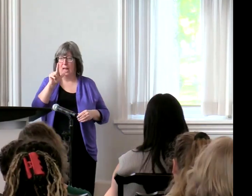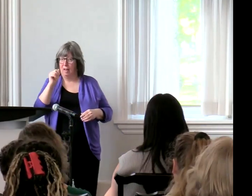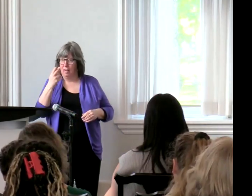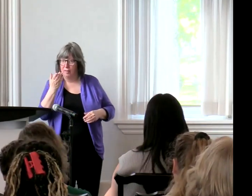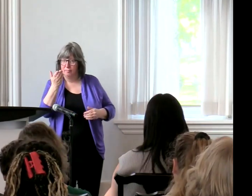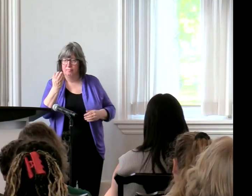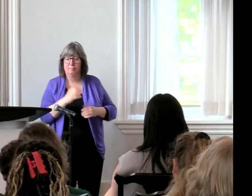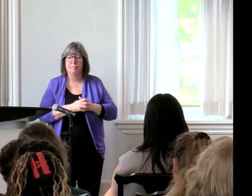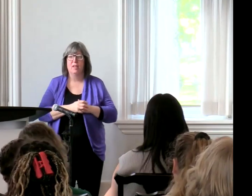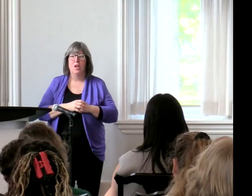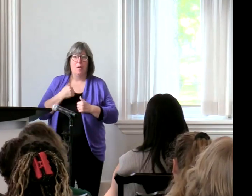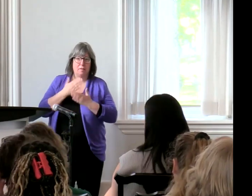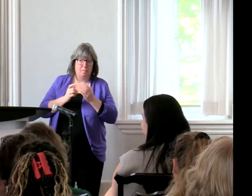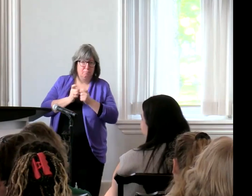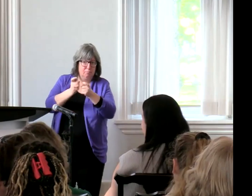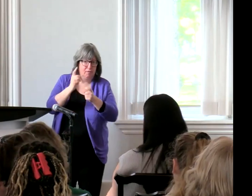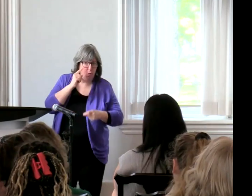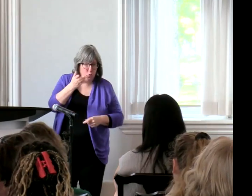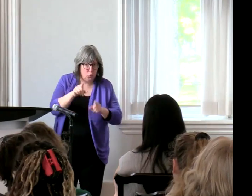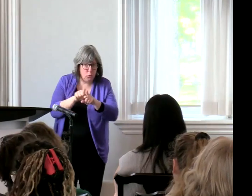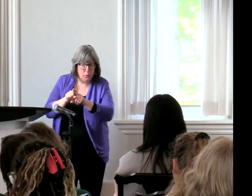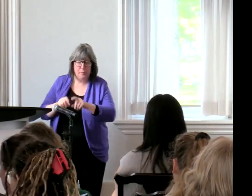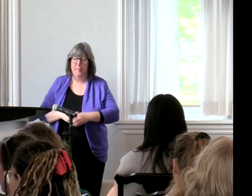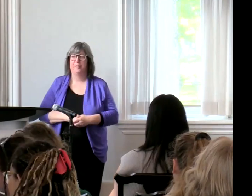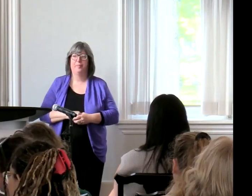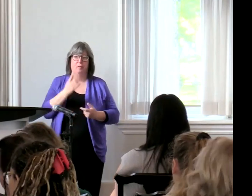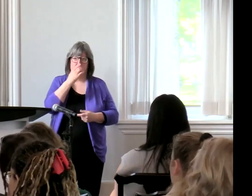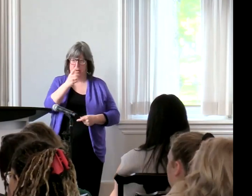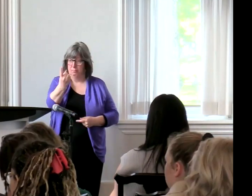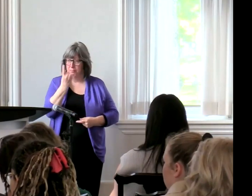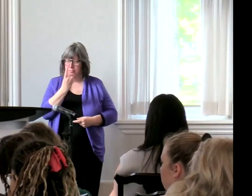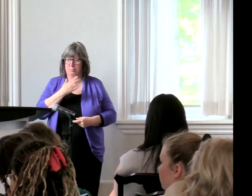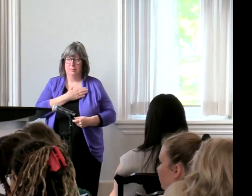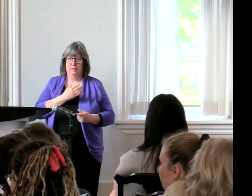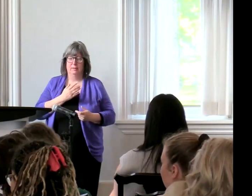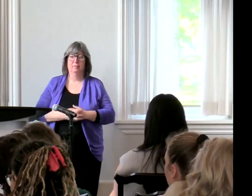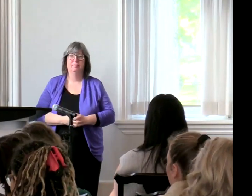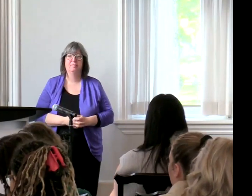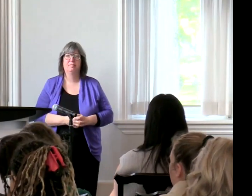We do have a little something for you, Taylah. If you would like to come up and accept it.